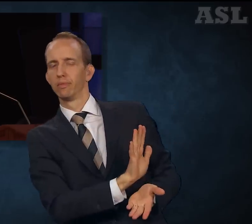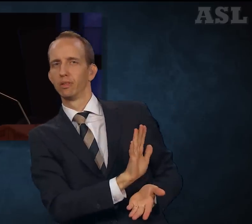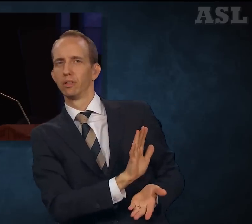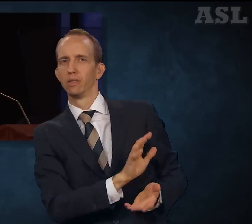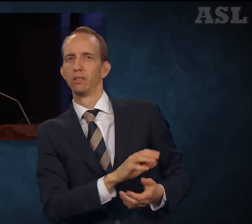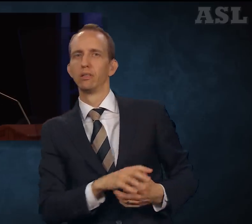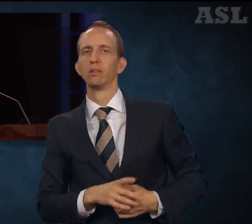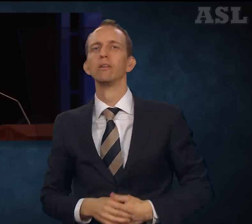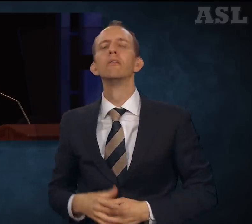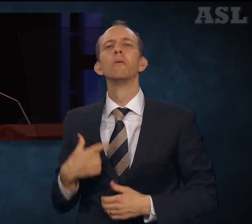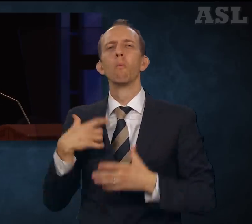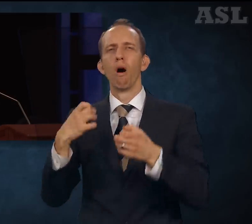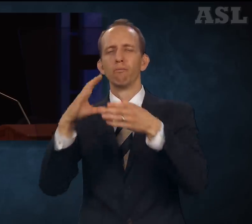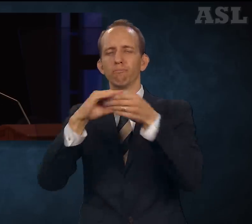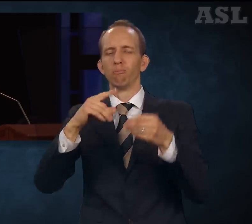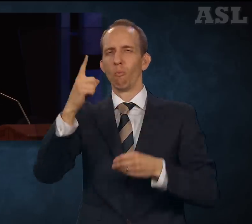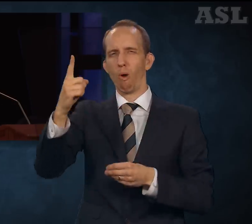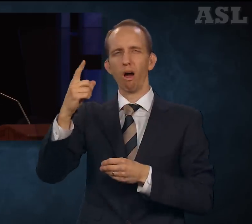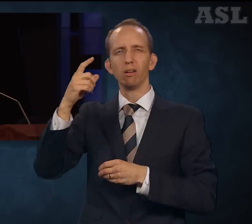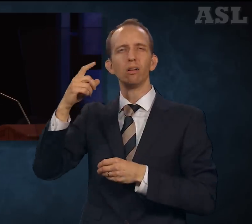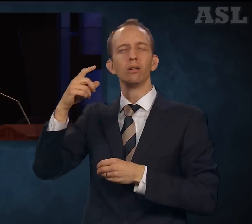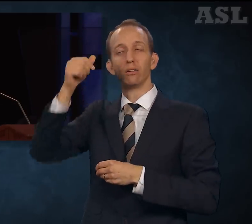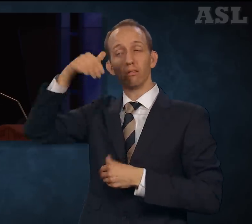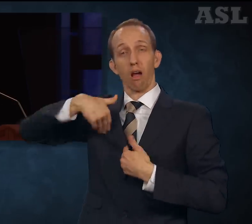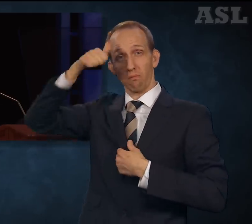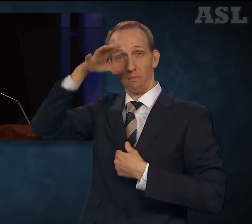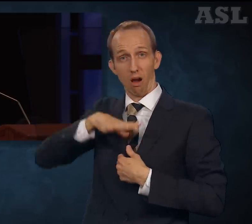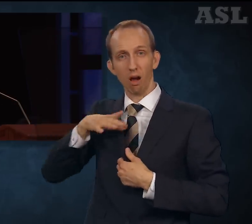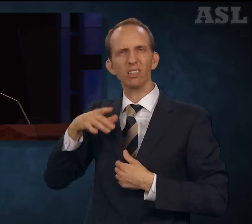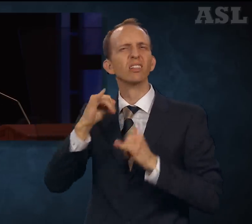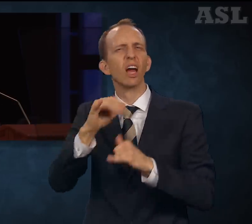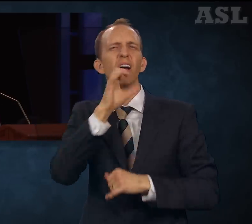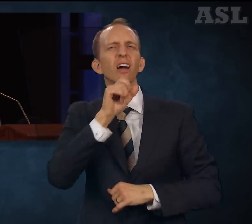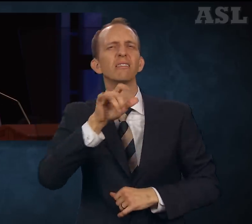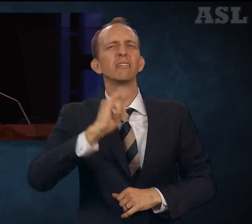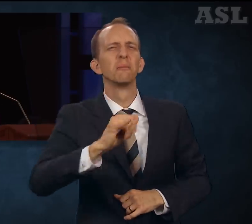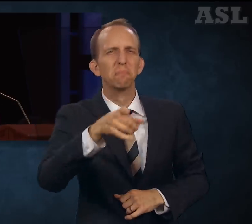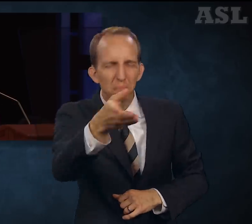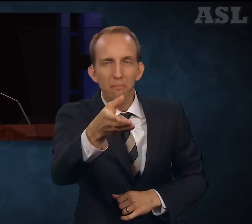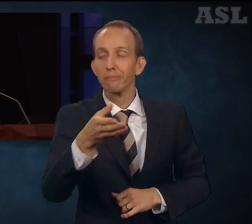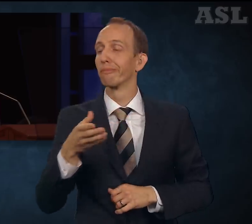LET ME TELL YOU ABOUT ONE